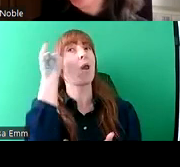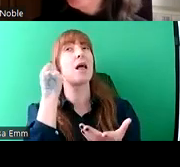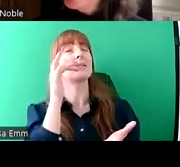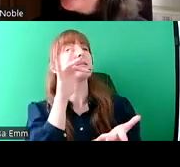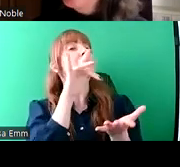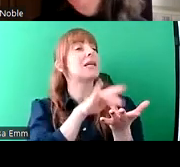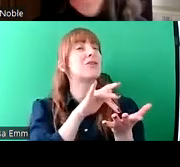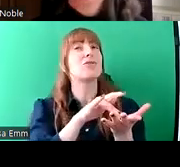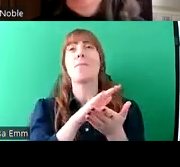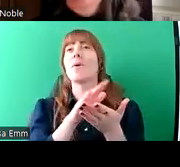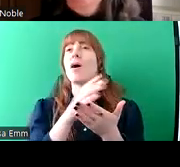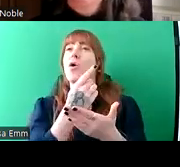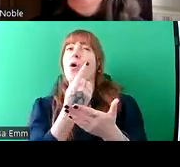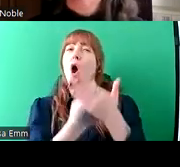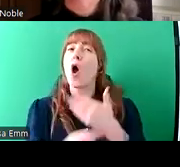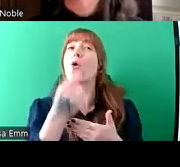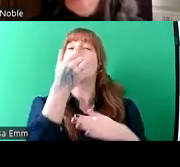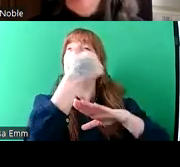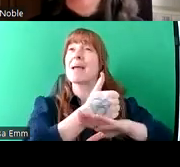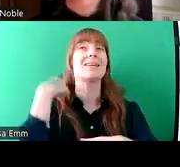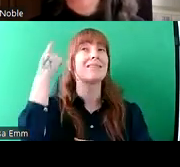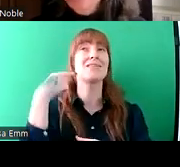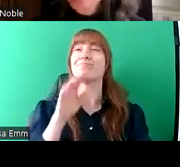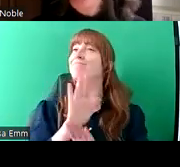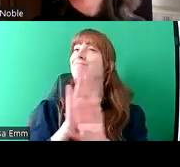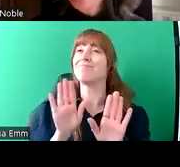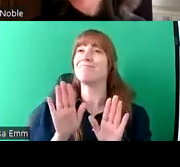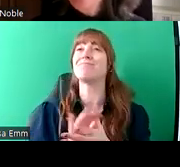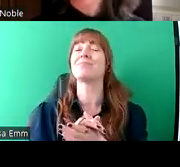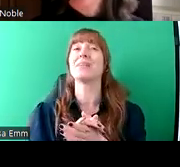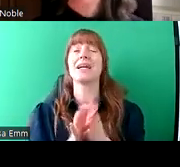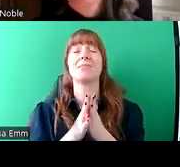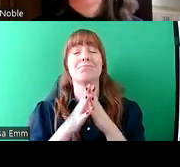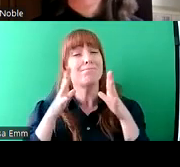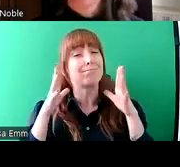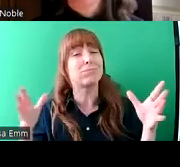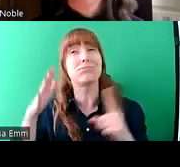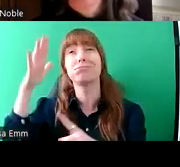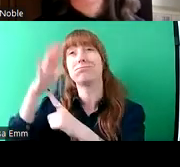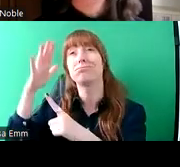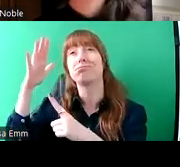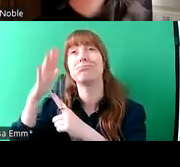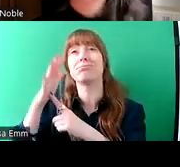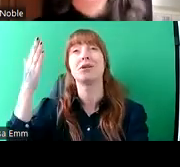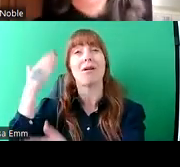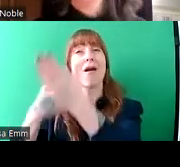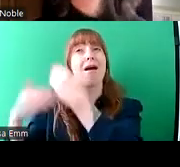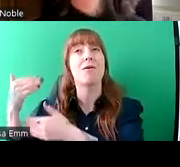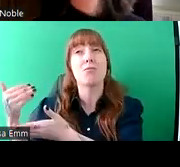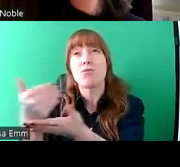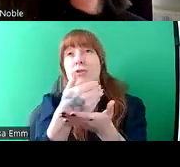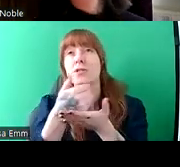London-based and it was a hugely important archive that preserved the work and the stories